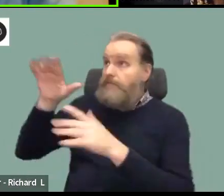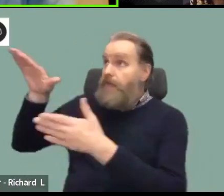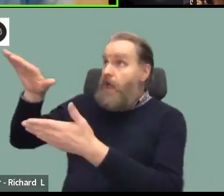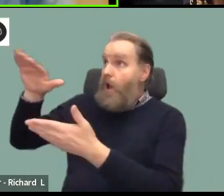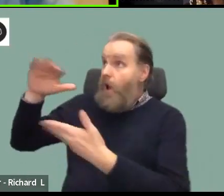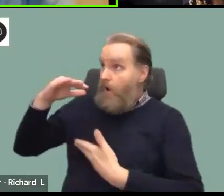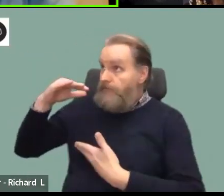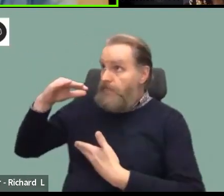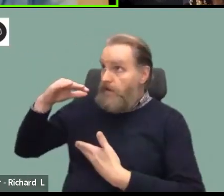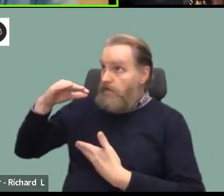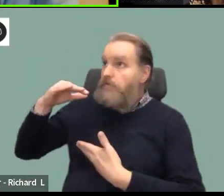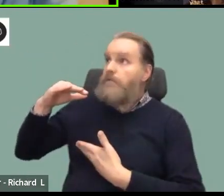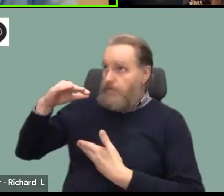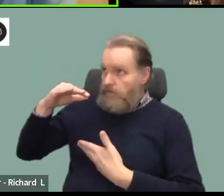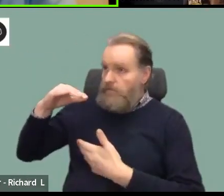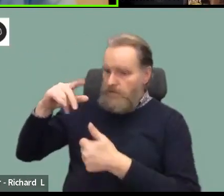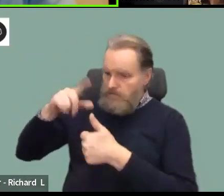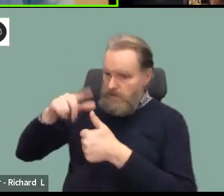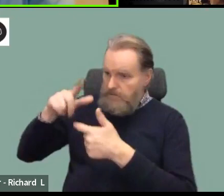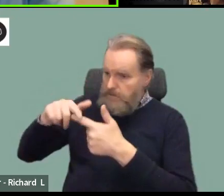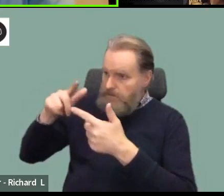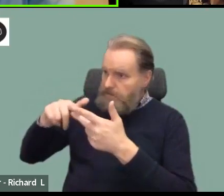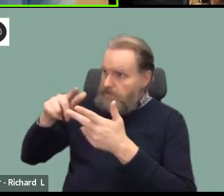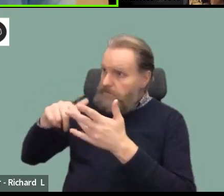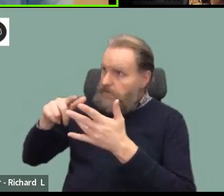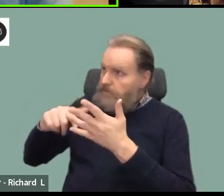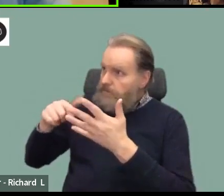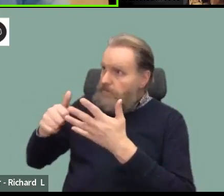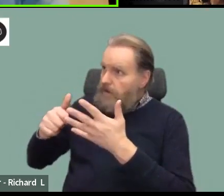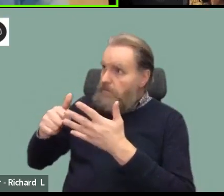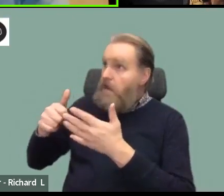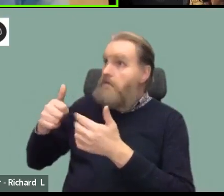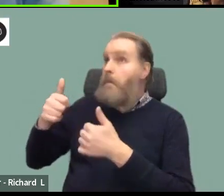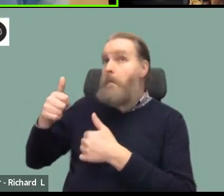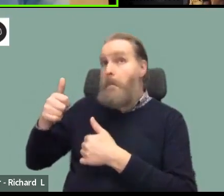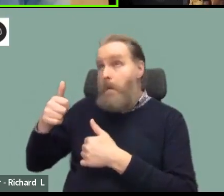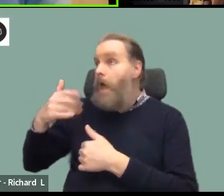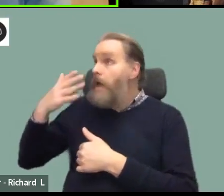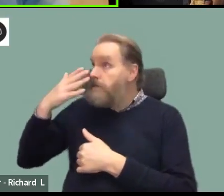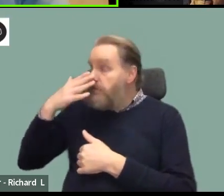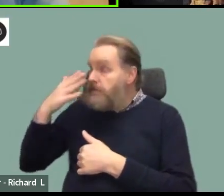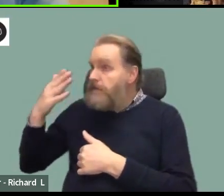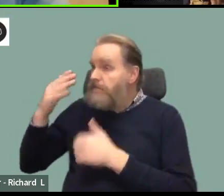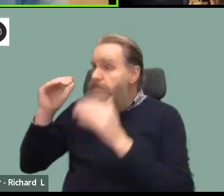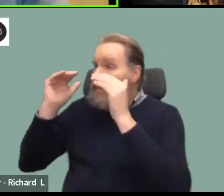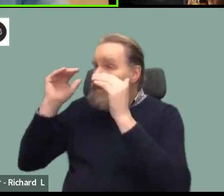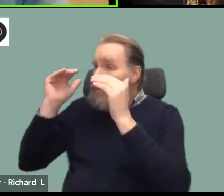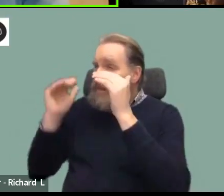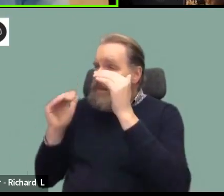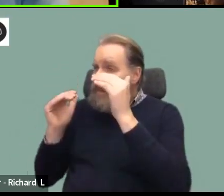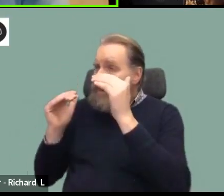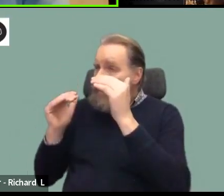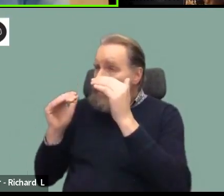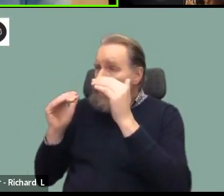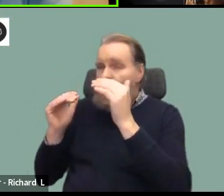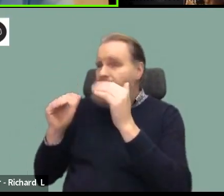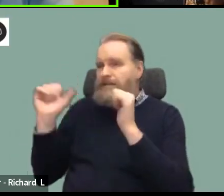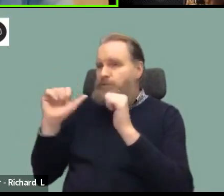rnment make a significant offer to the Indian the deals with all of our issues. And if it is a serious offer. Even if And if it is a serious offer,